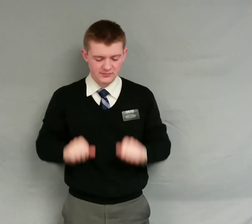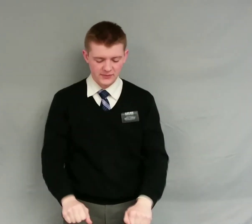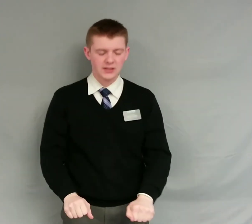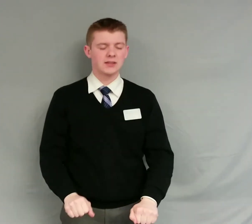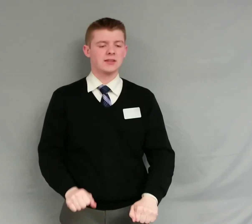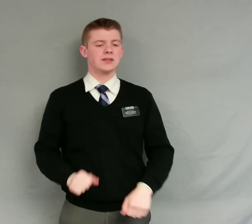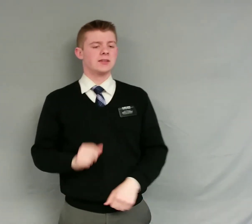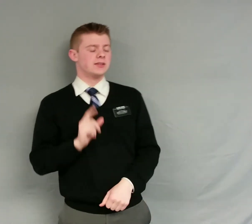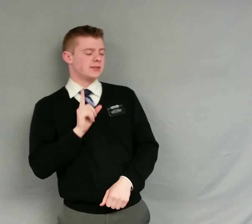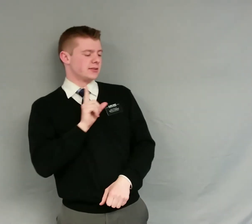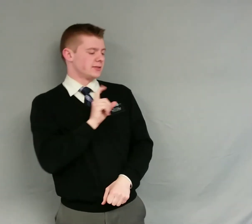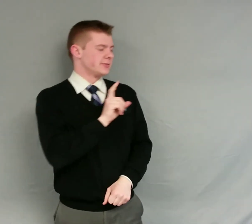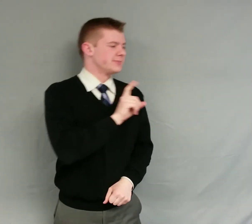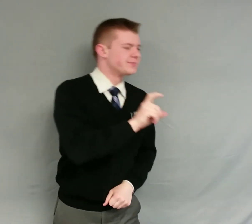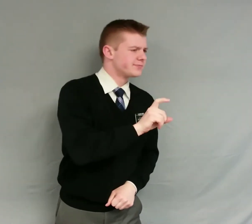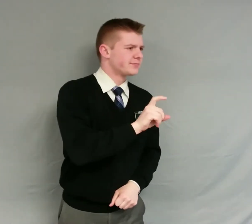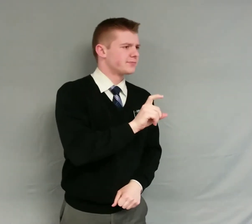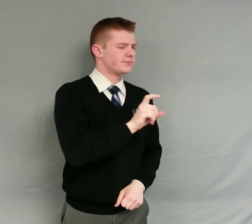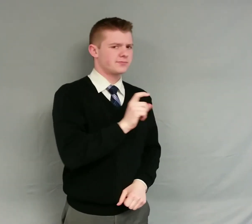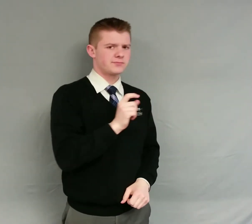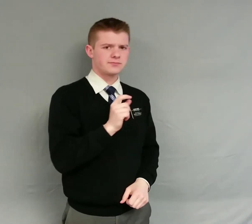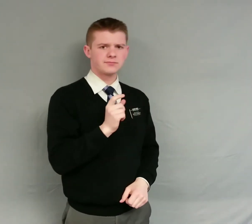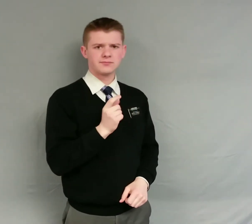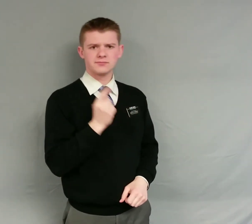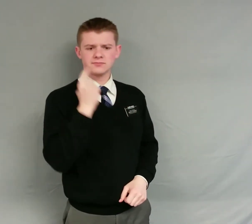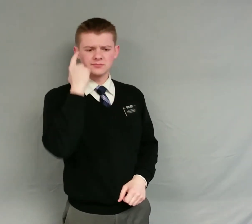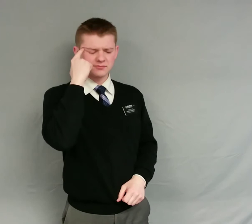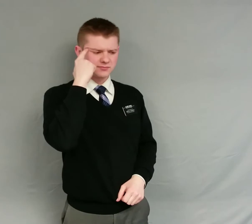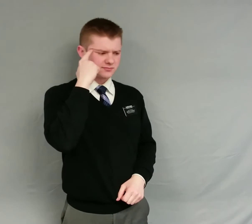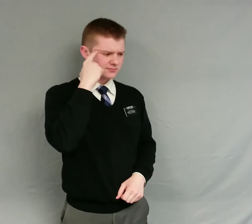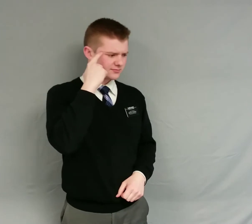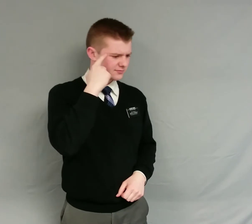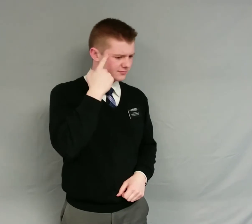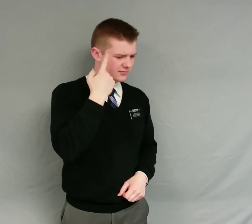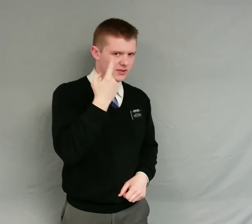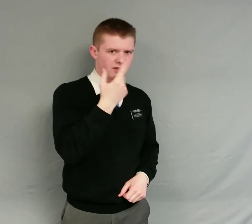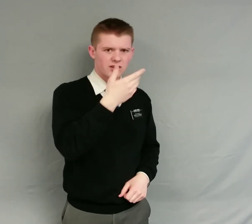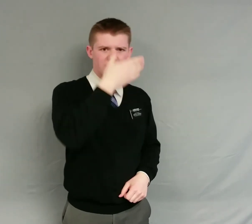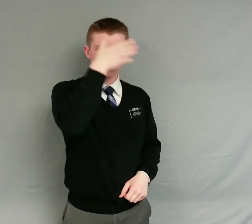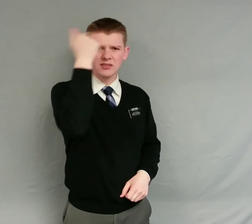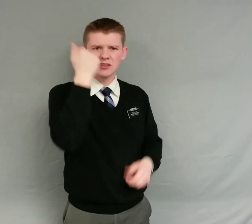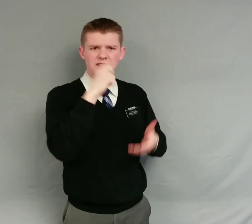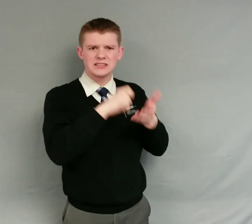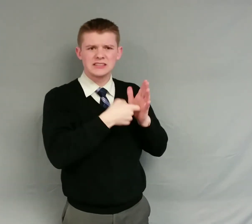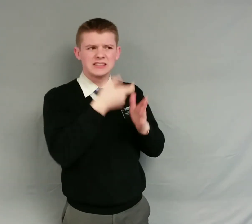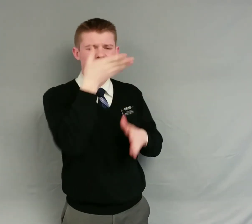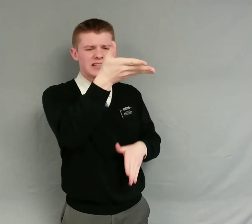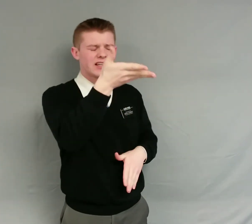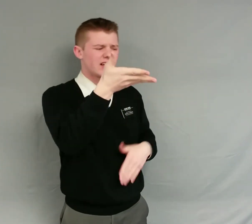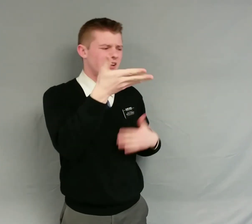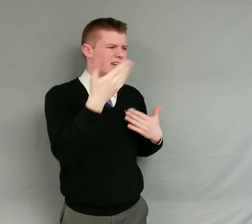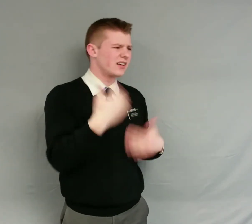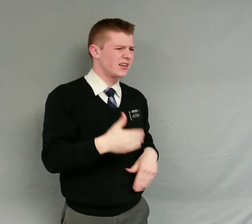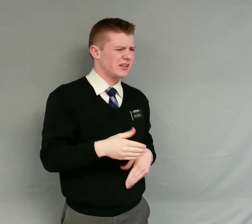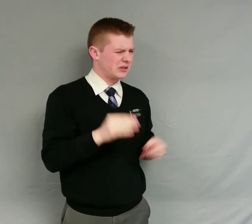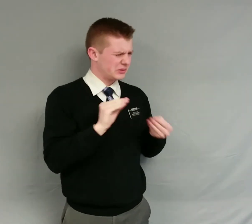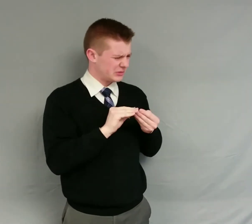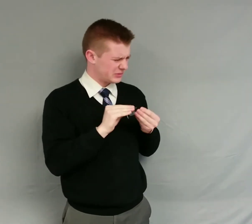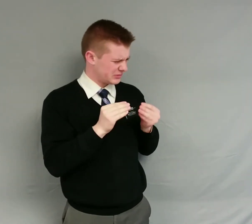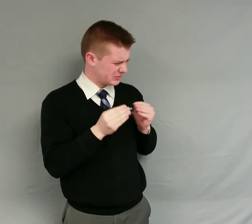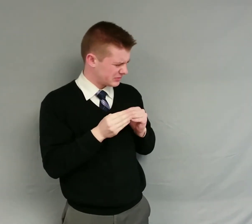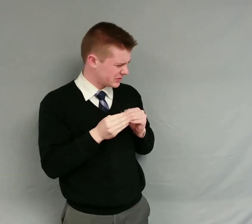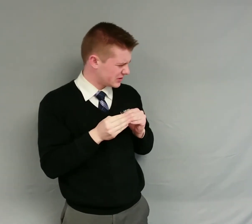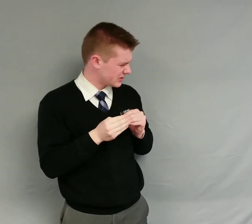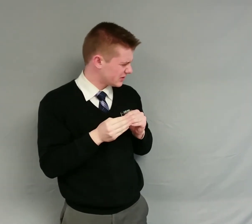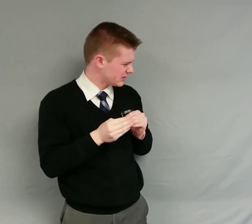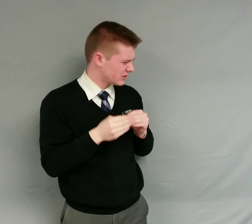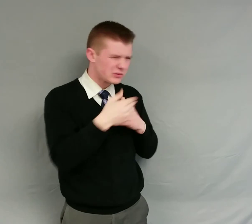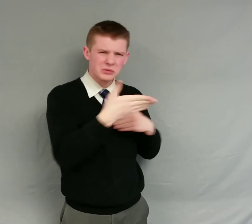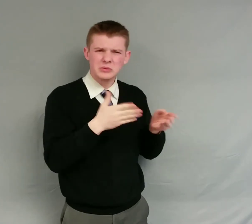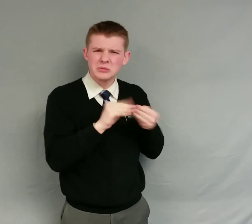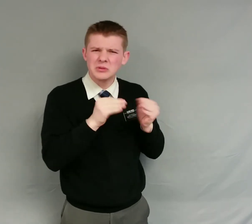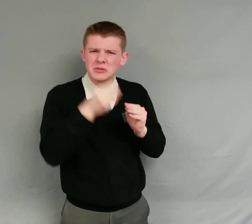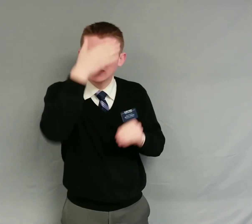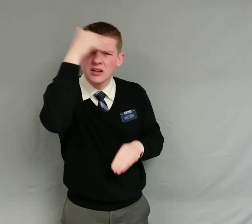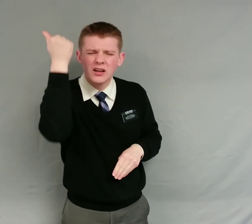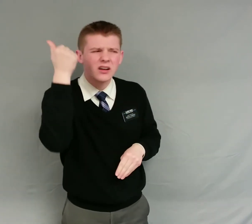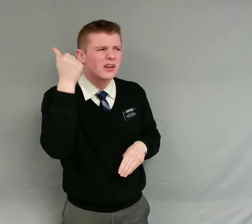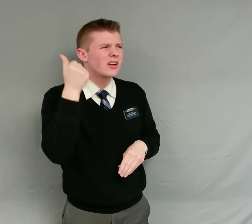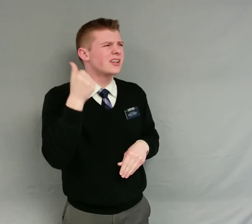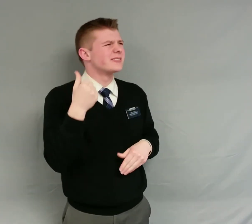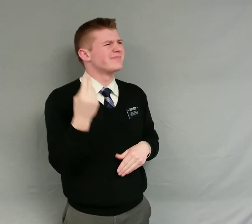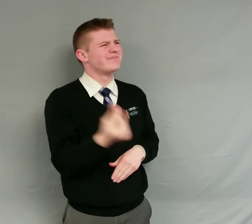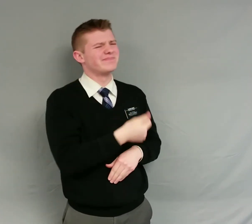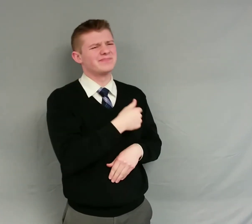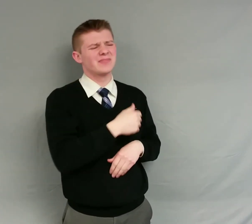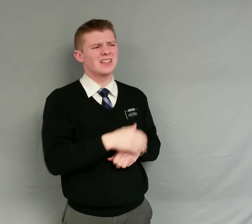did he realize he had left the room key upstairs and, due to the hour, could not remember the room number.